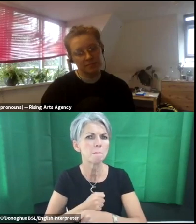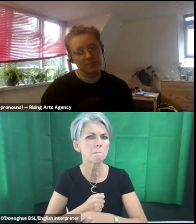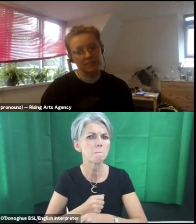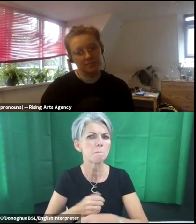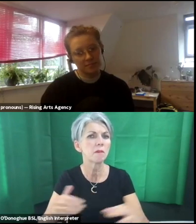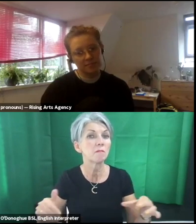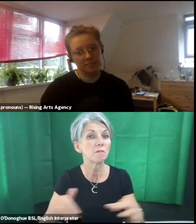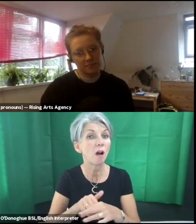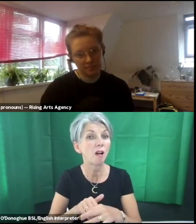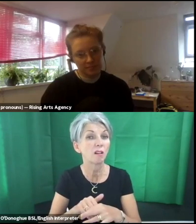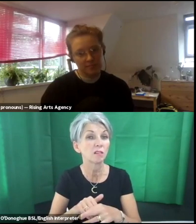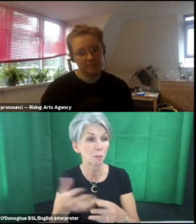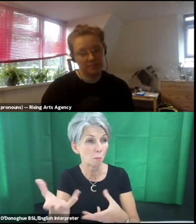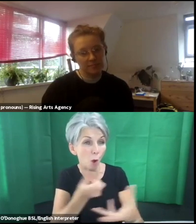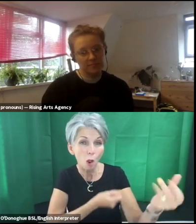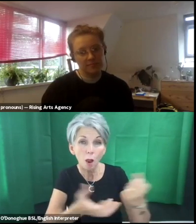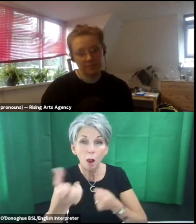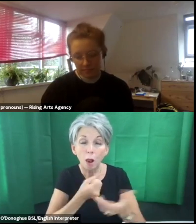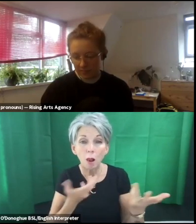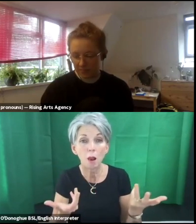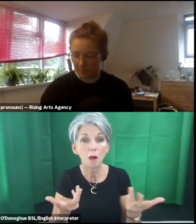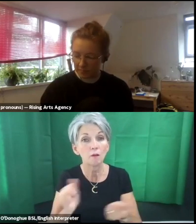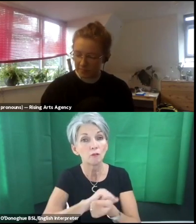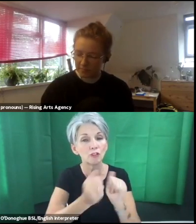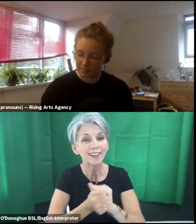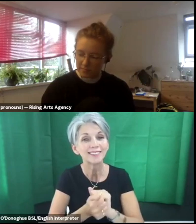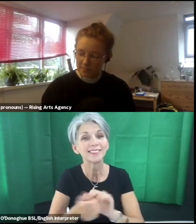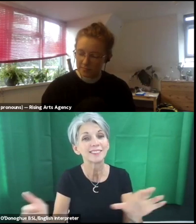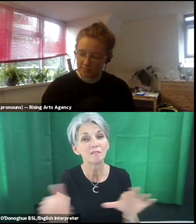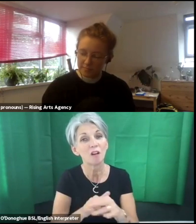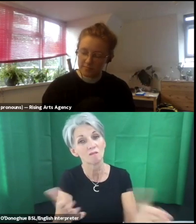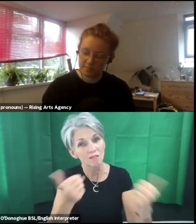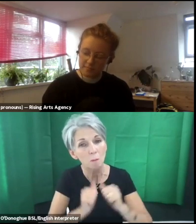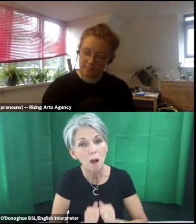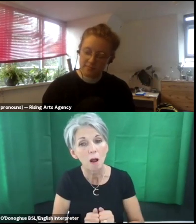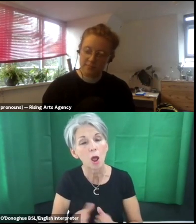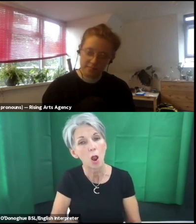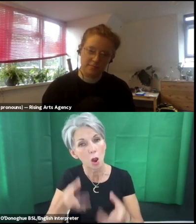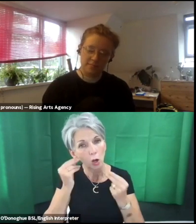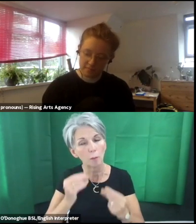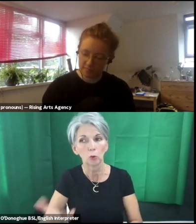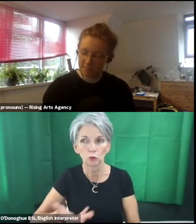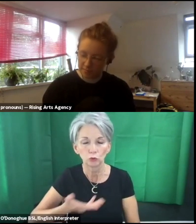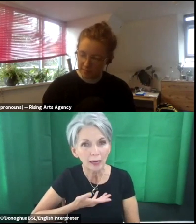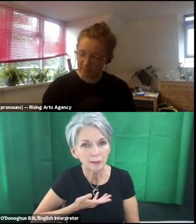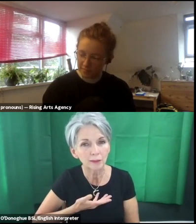friends involved about their rights and teach others about their rights at work